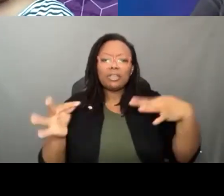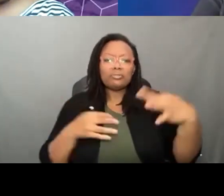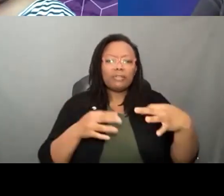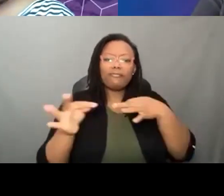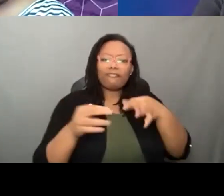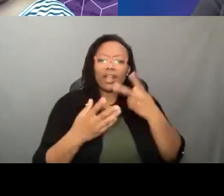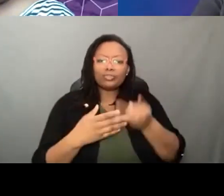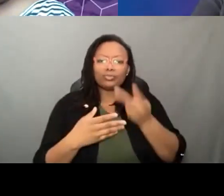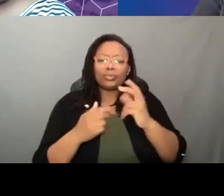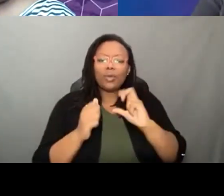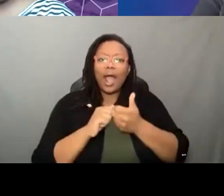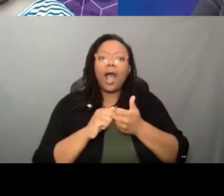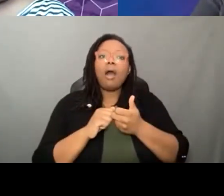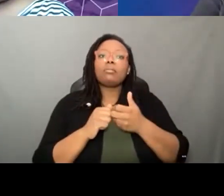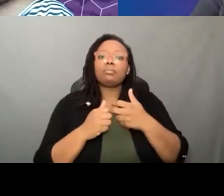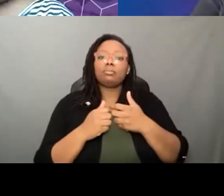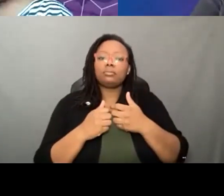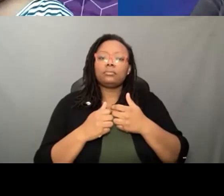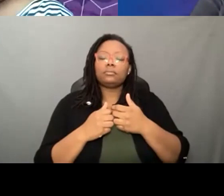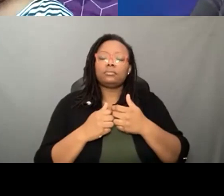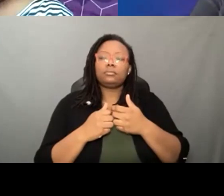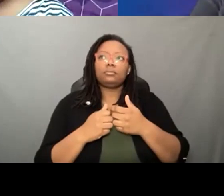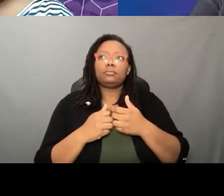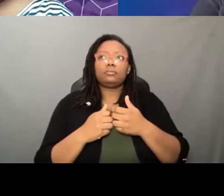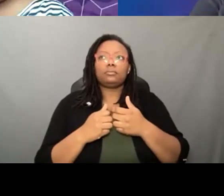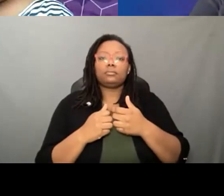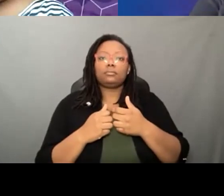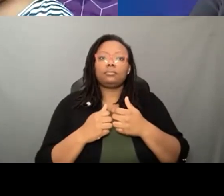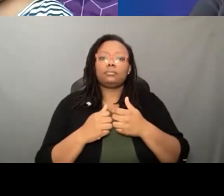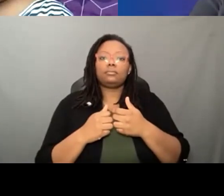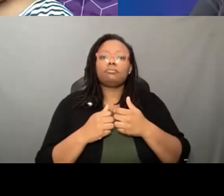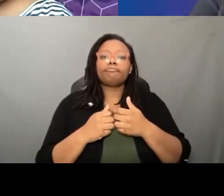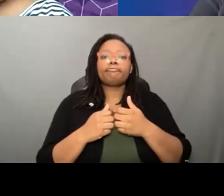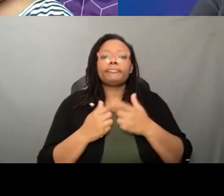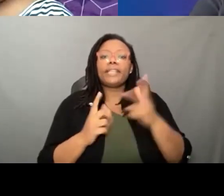and how those work from an awardee perspective.